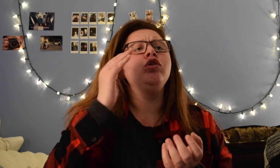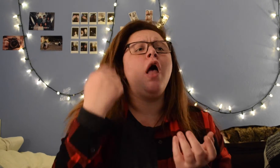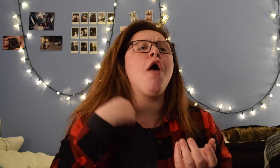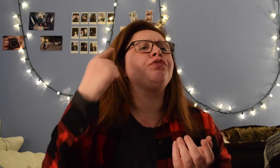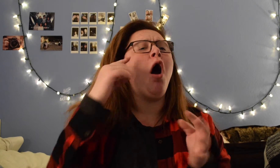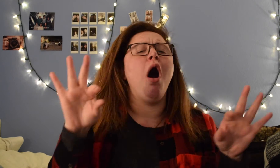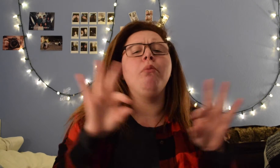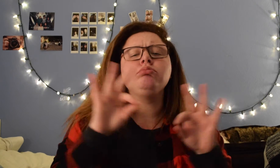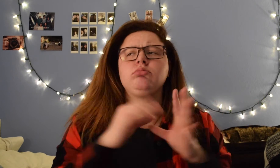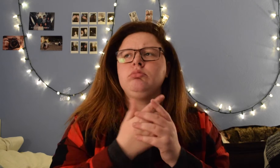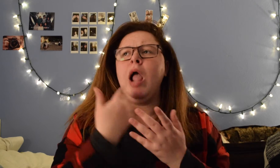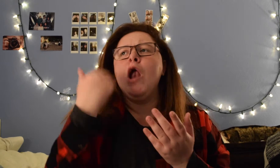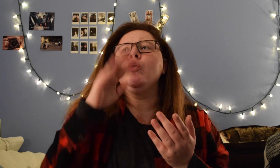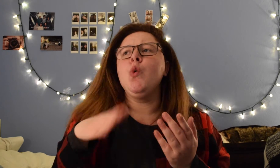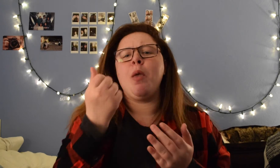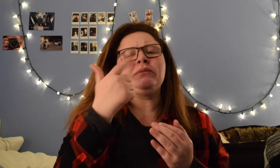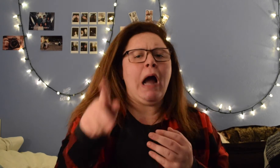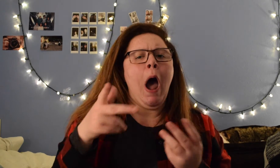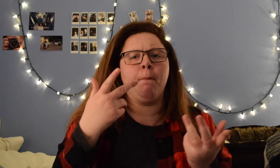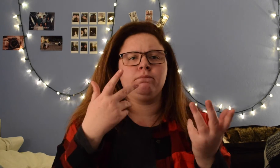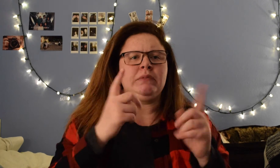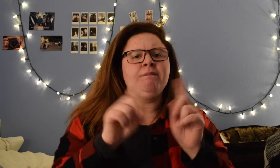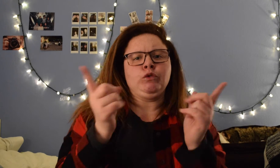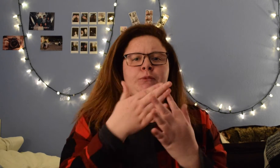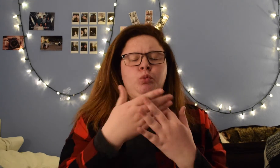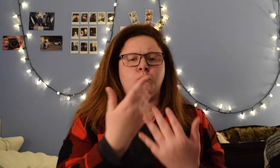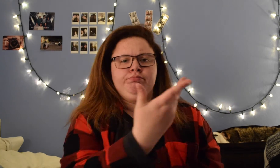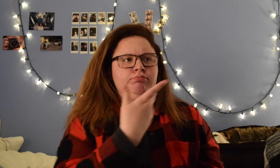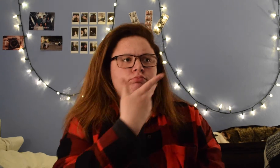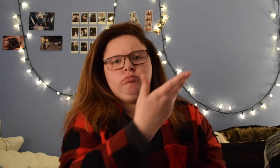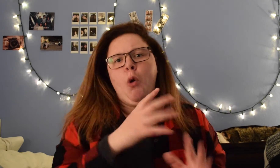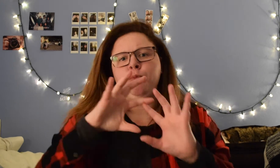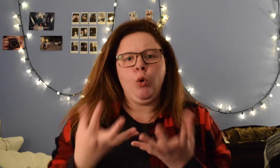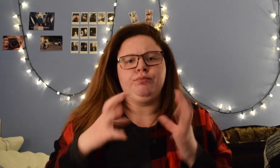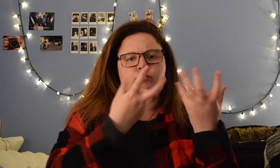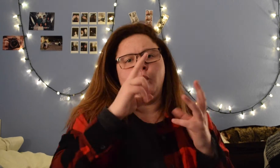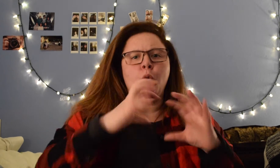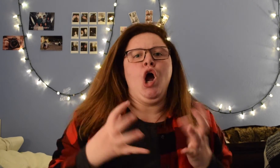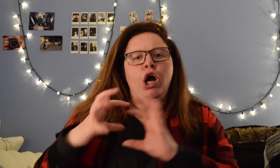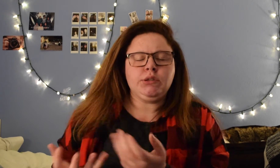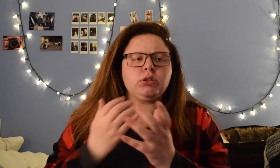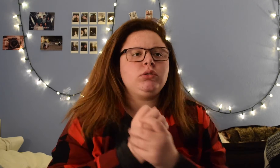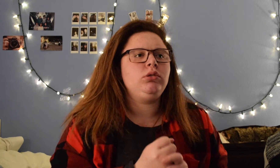I was aware about the gap, the difference between hearing and disabilities. Two separate worlds